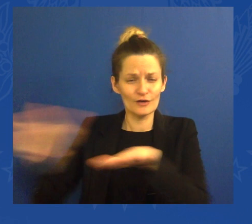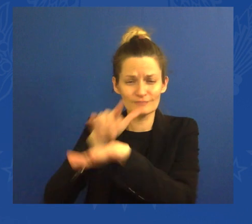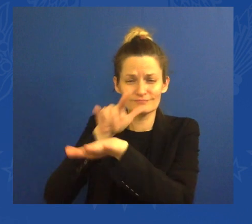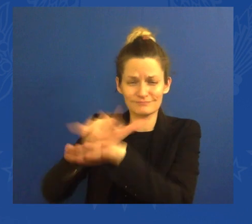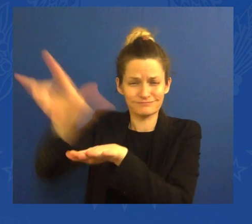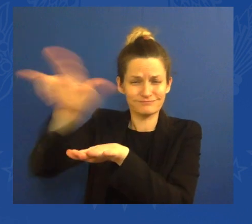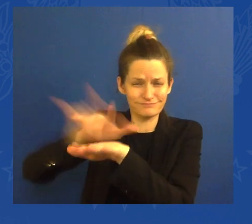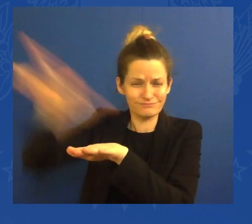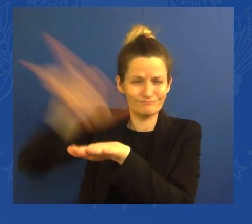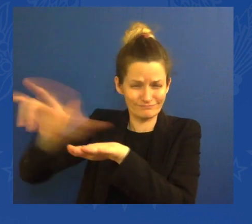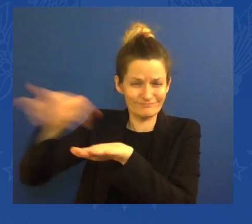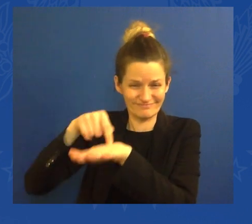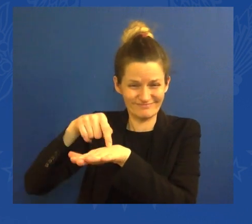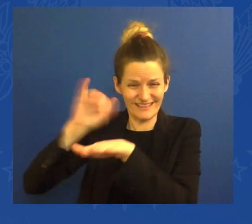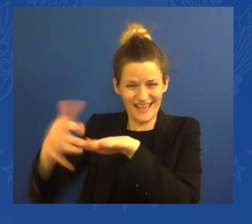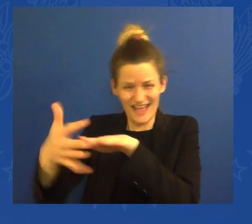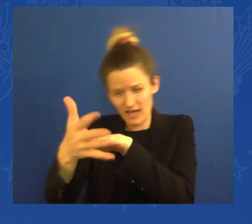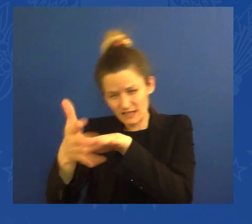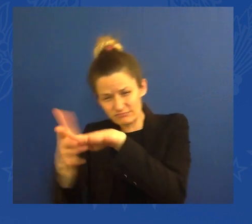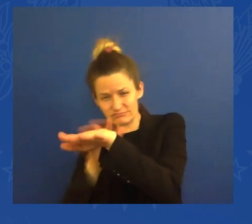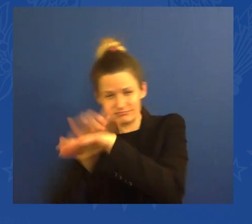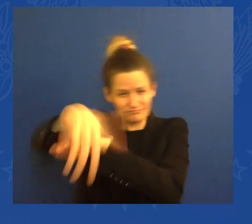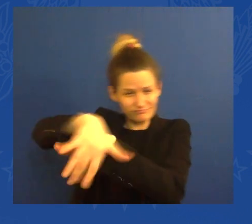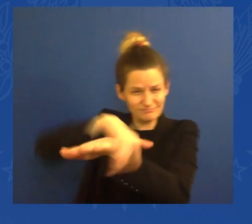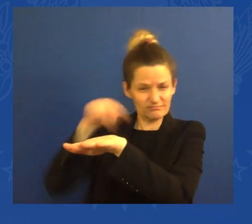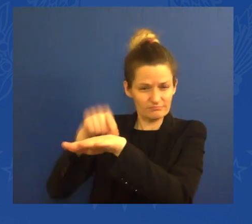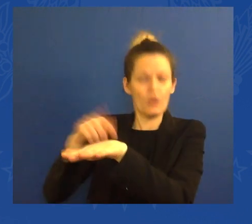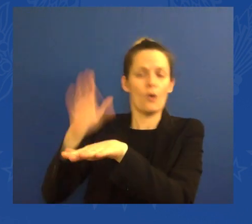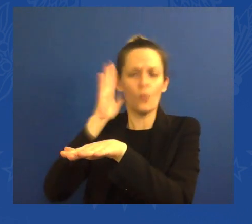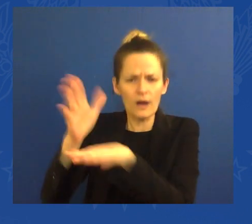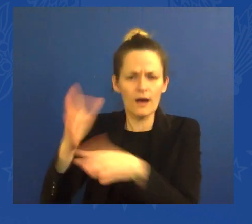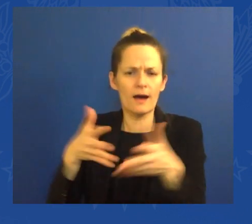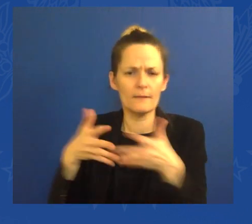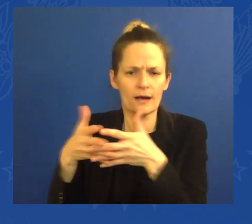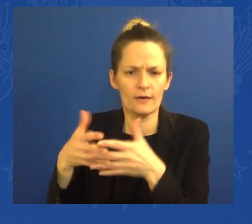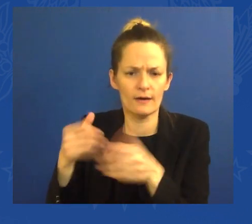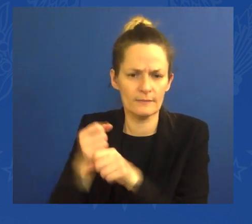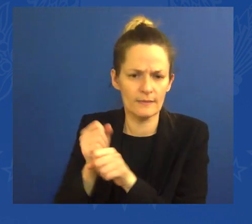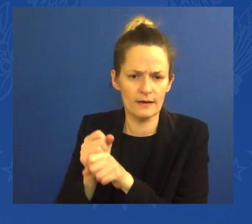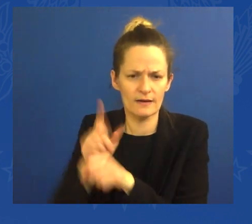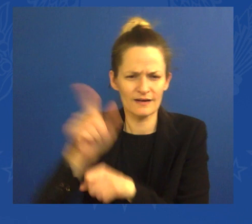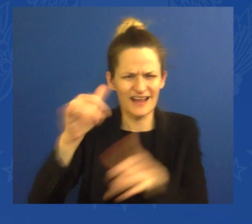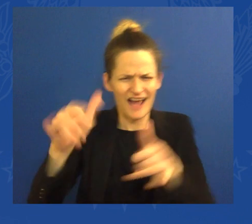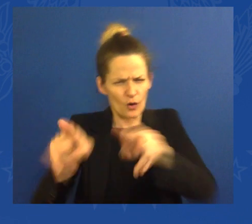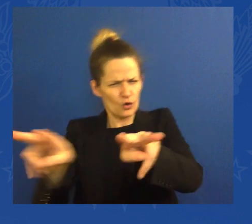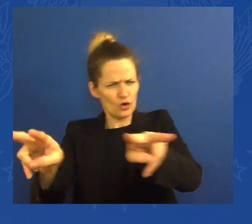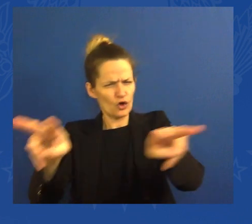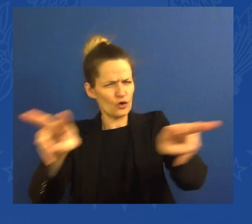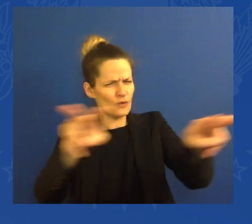Look around the country: American manufacturing is coming back. Once again, we're seeing the pride that comes with stamping products